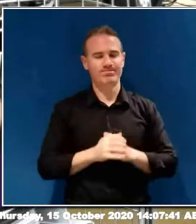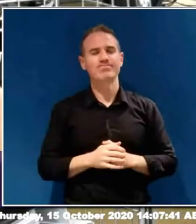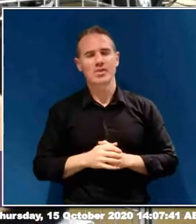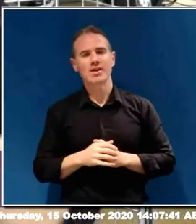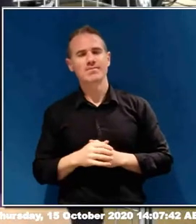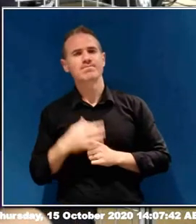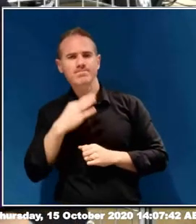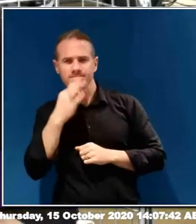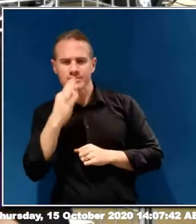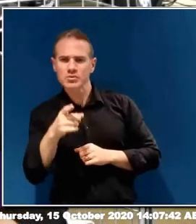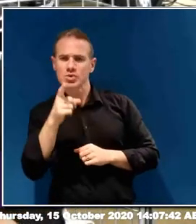Alright, thank you.